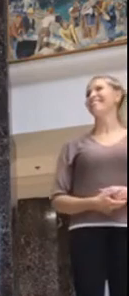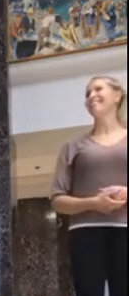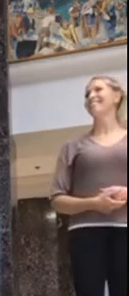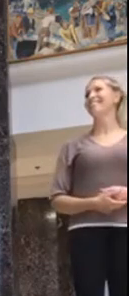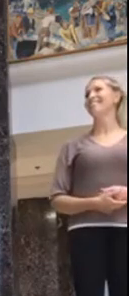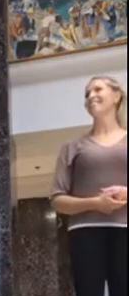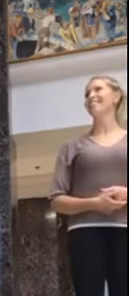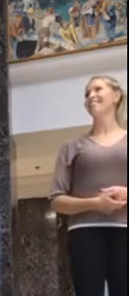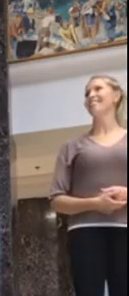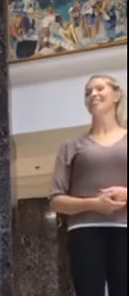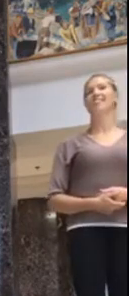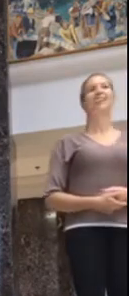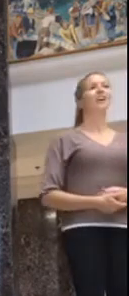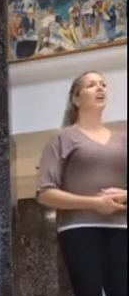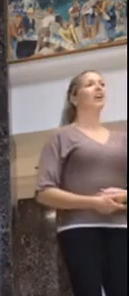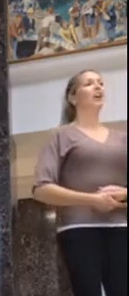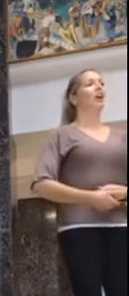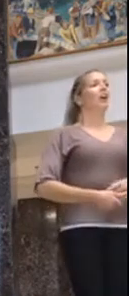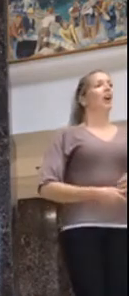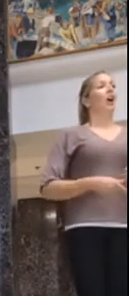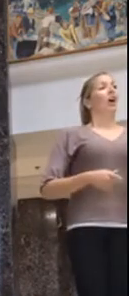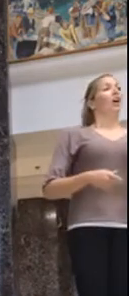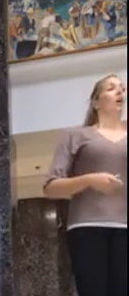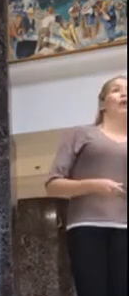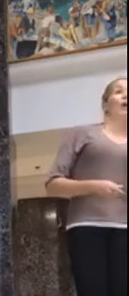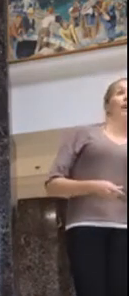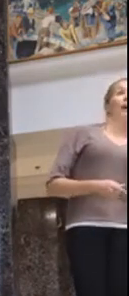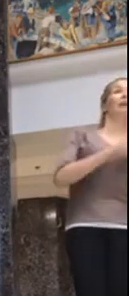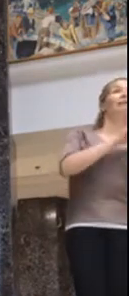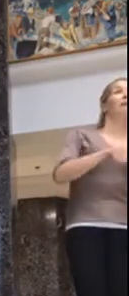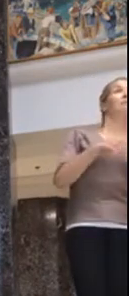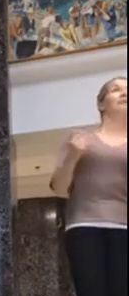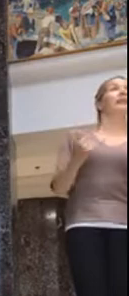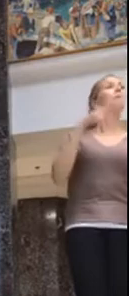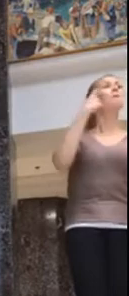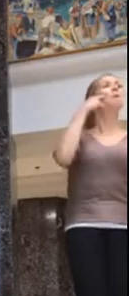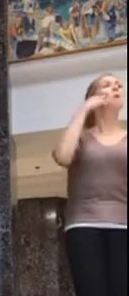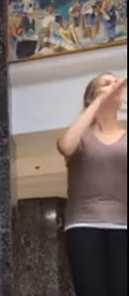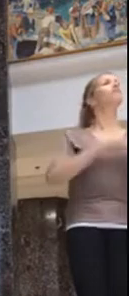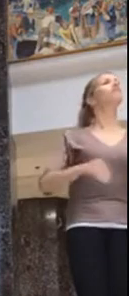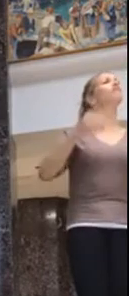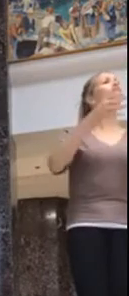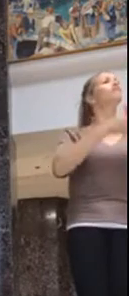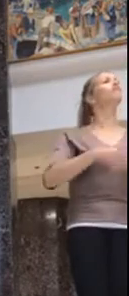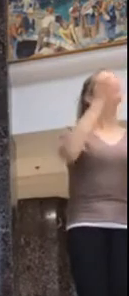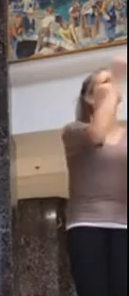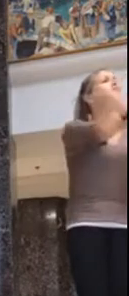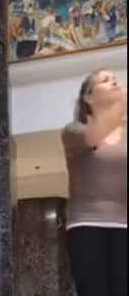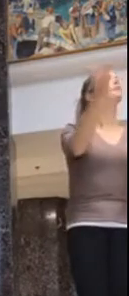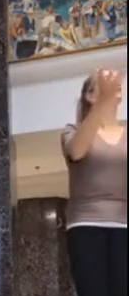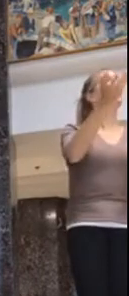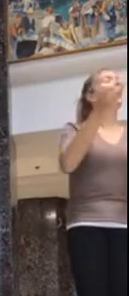We're actually here today to to share a little story and discuss about our own experiences